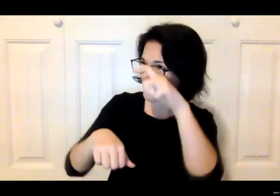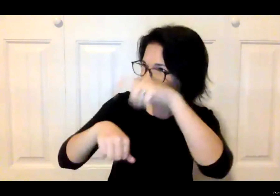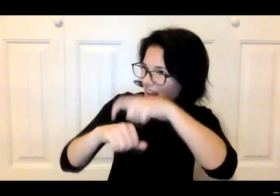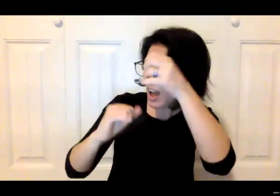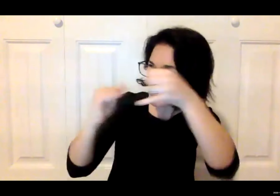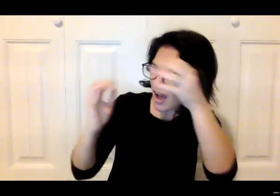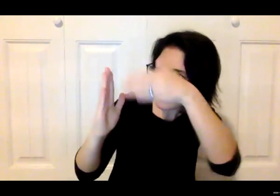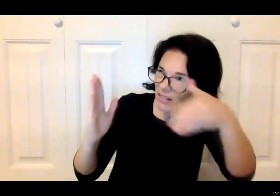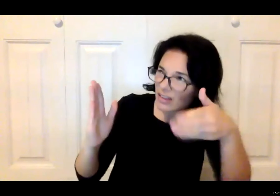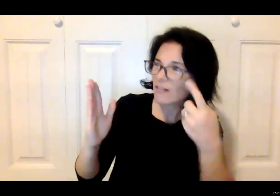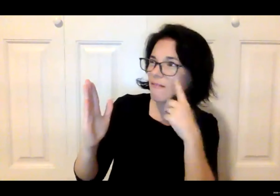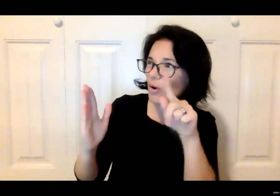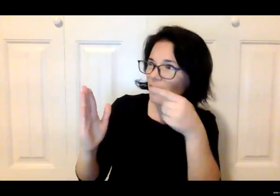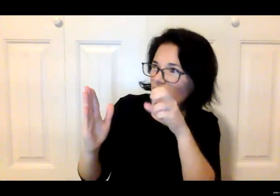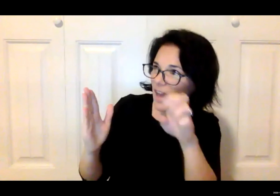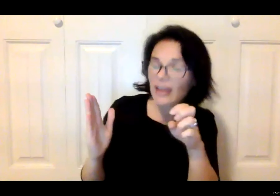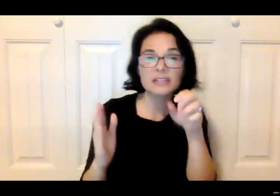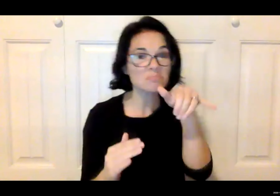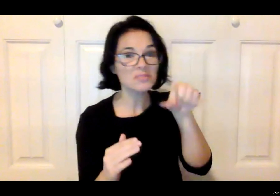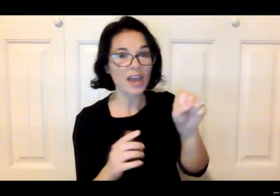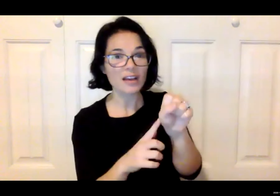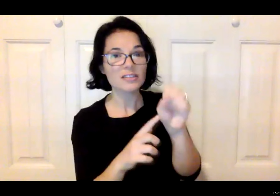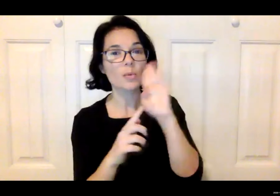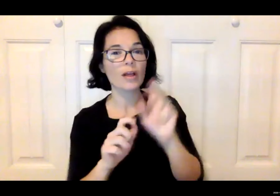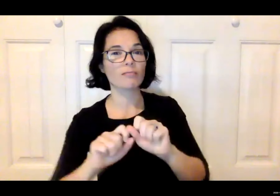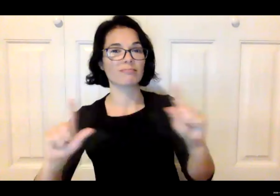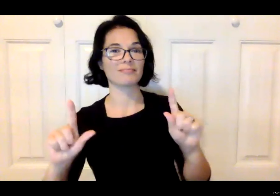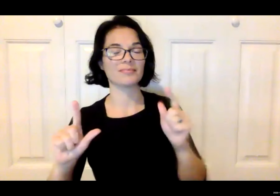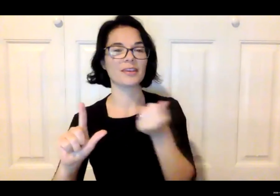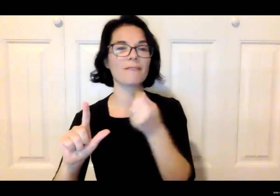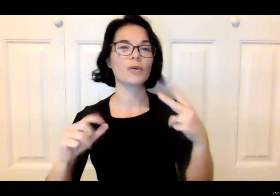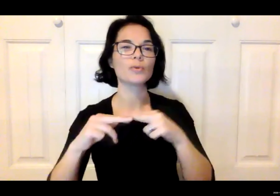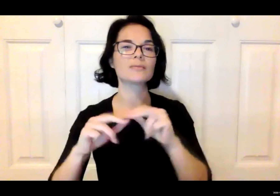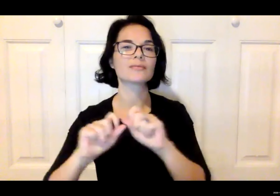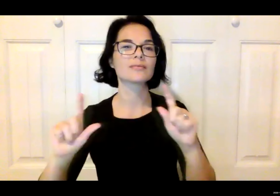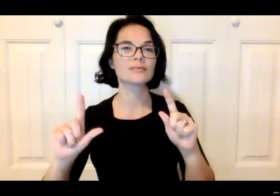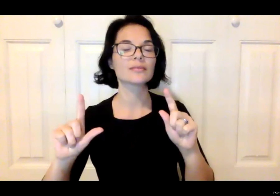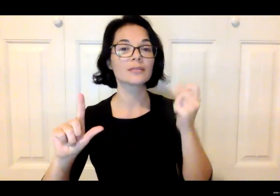I want to show you a couple slides that were put out by the county